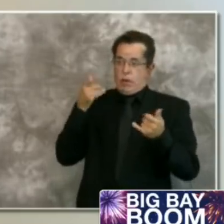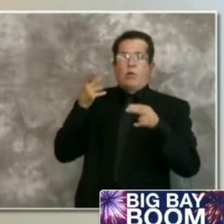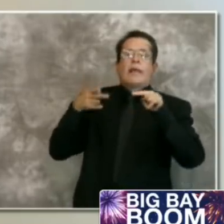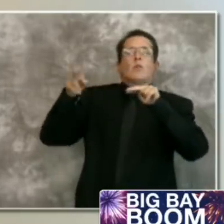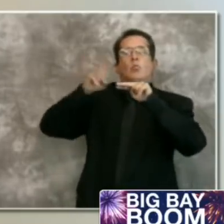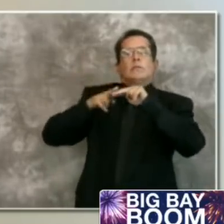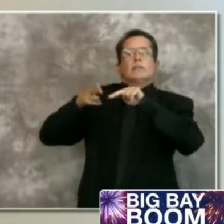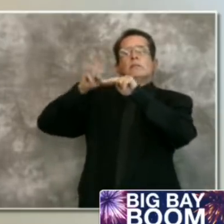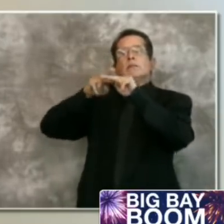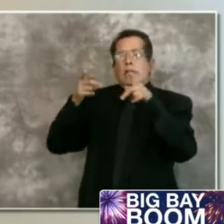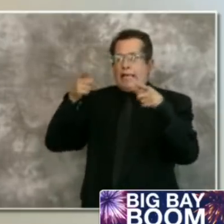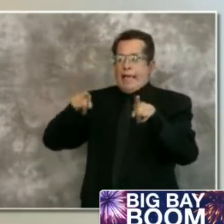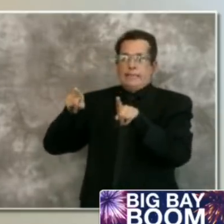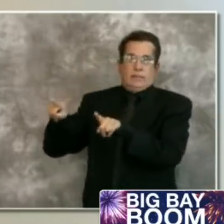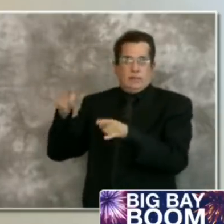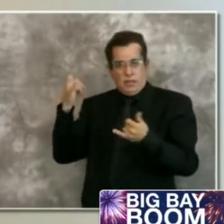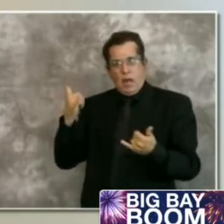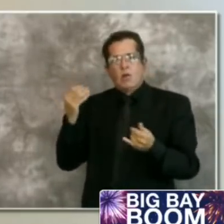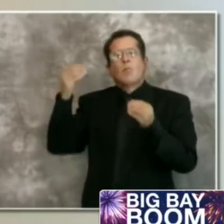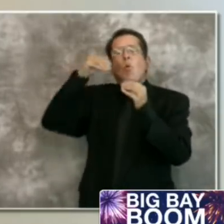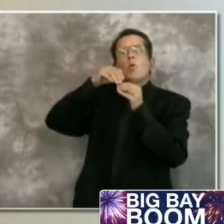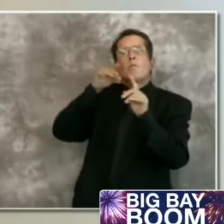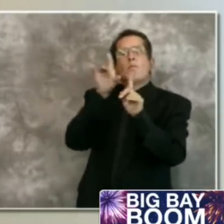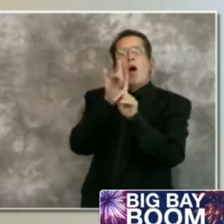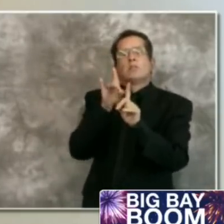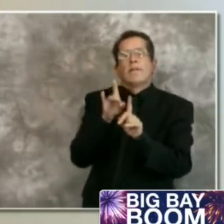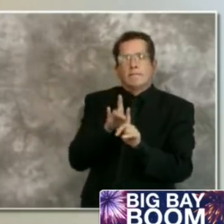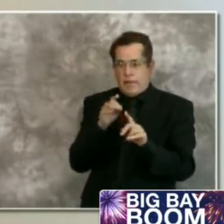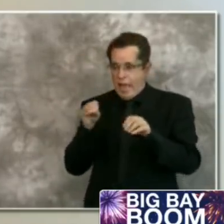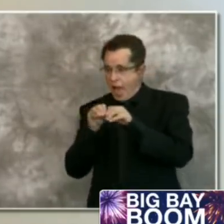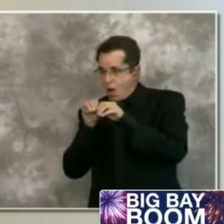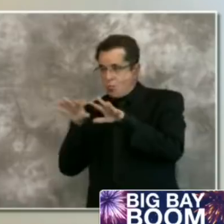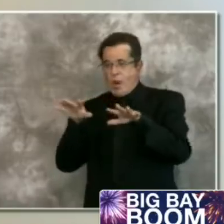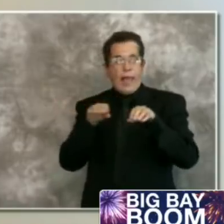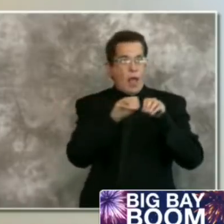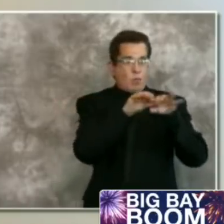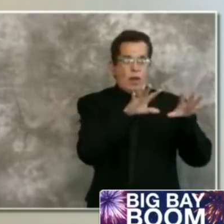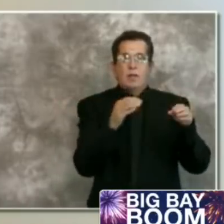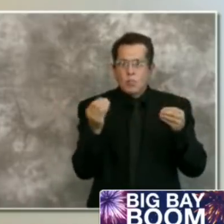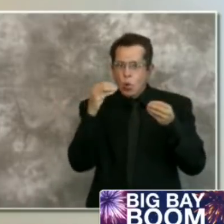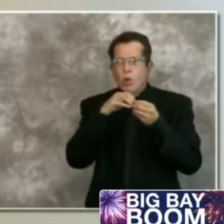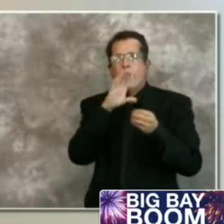APPROPRIATE AND WE BELIEVE IT IS WHY OR OUT TO I TAKE THIS ACTION NOW GIVEN THE INCREASES